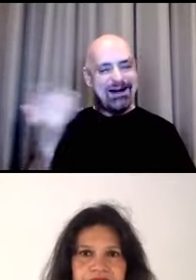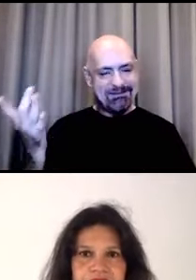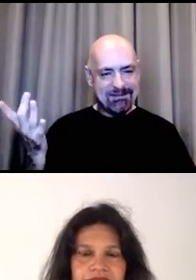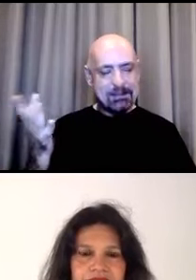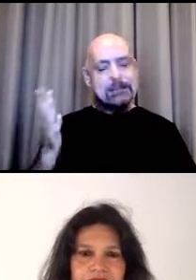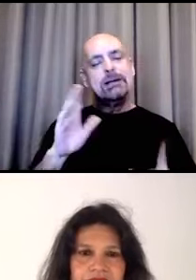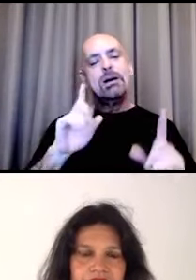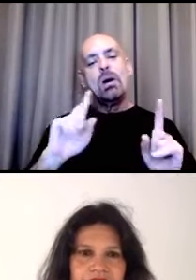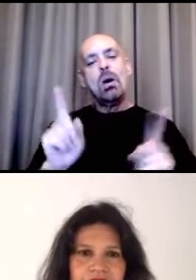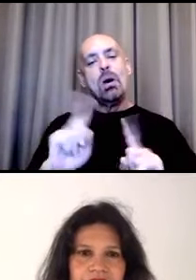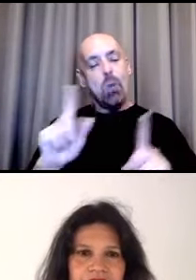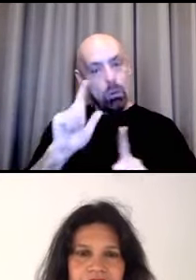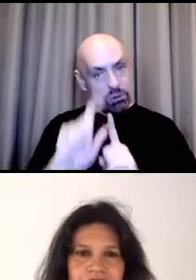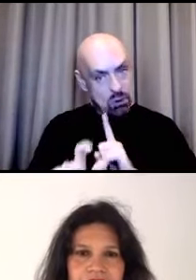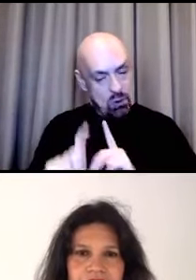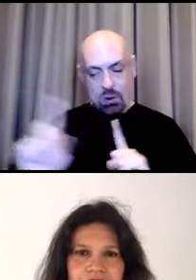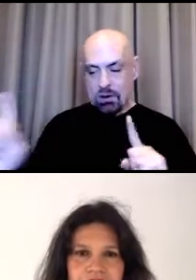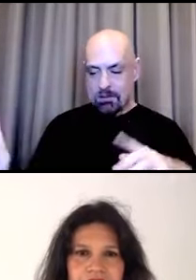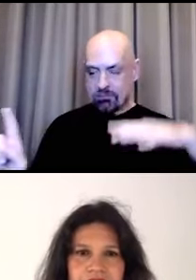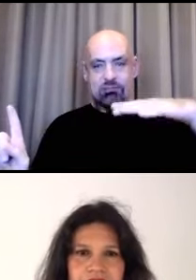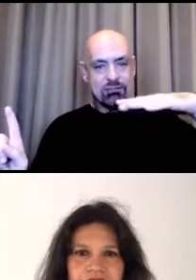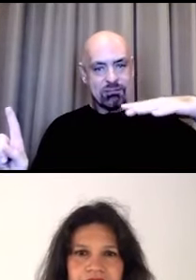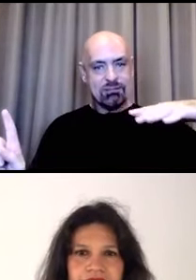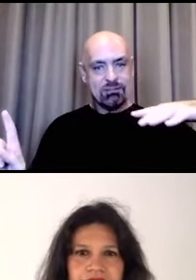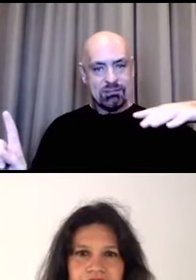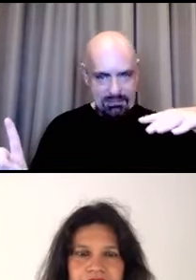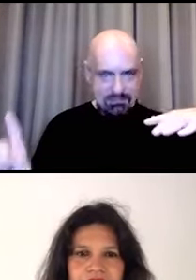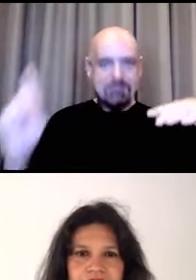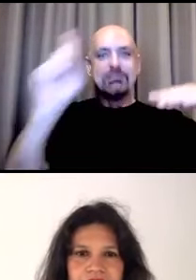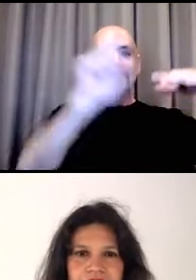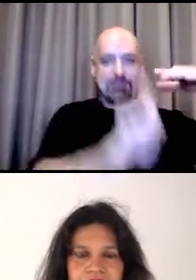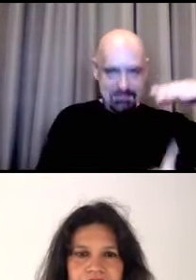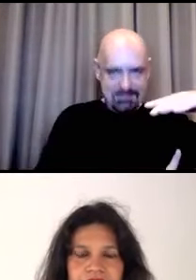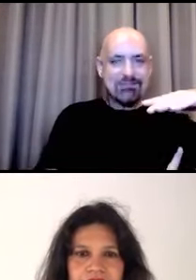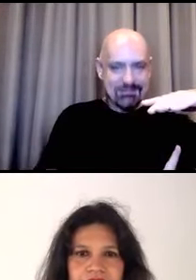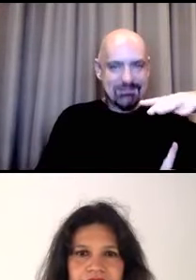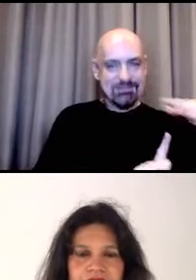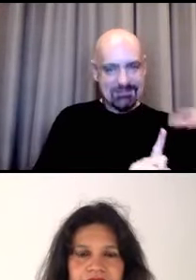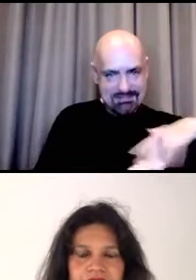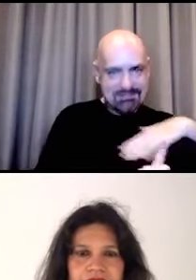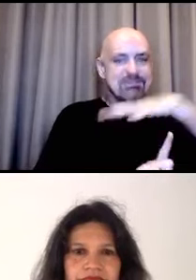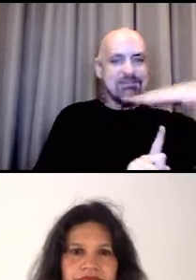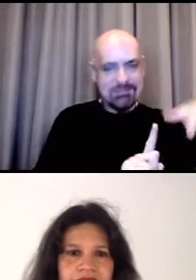devolve the individual from the structure with under which the